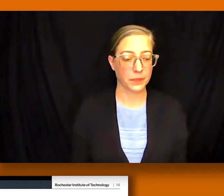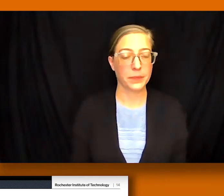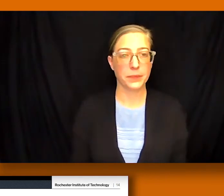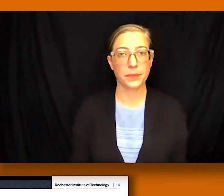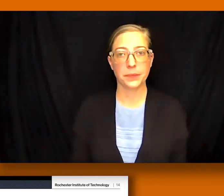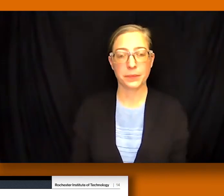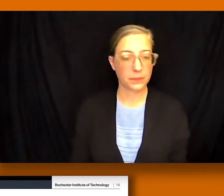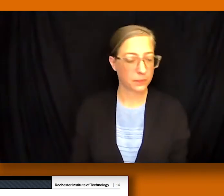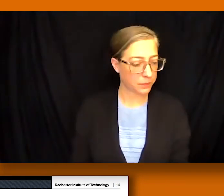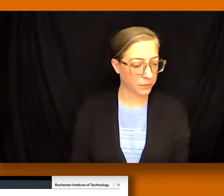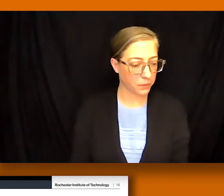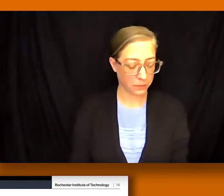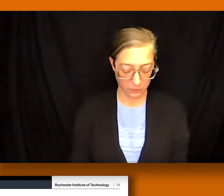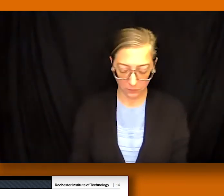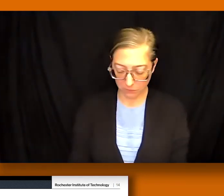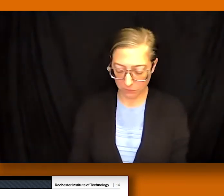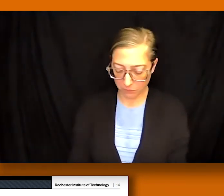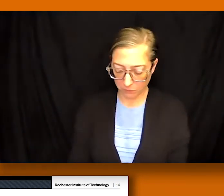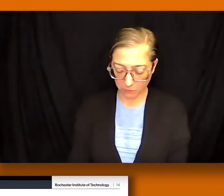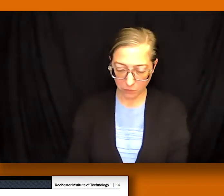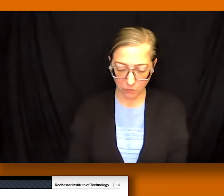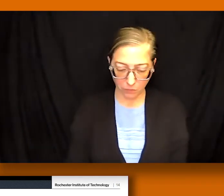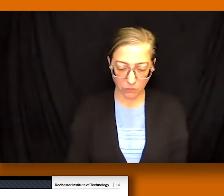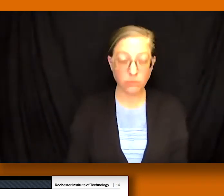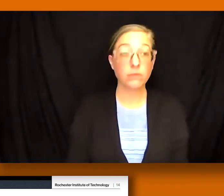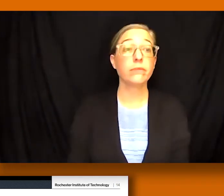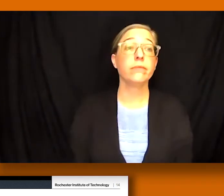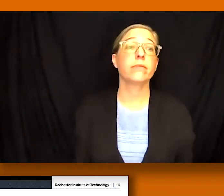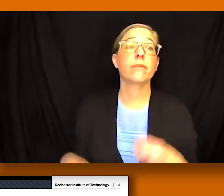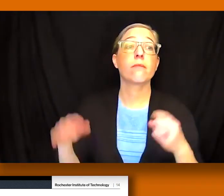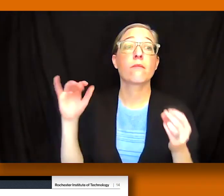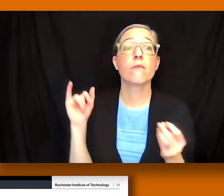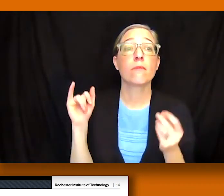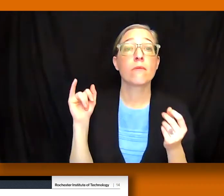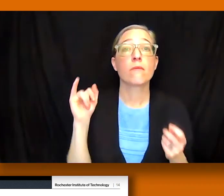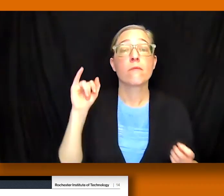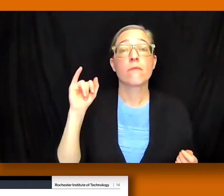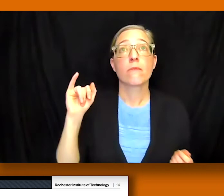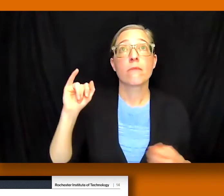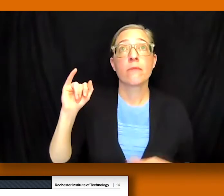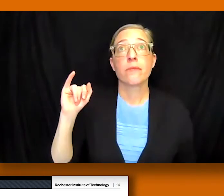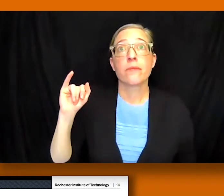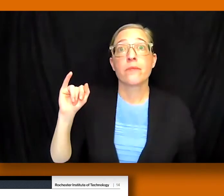Um, as a purchased service, if, um, the deliverables